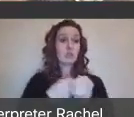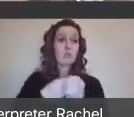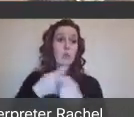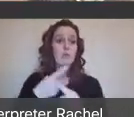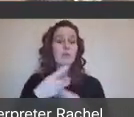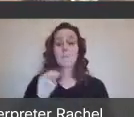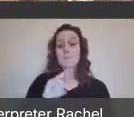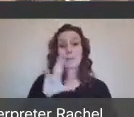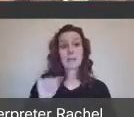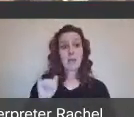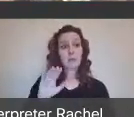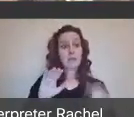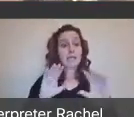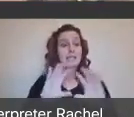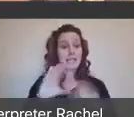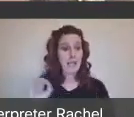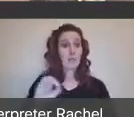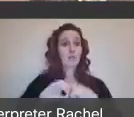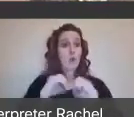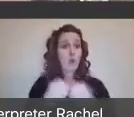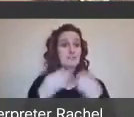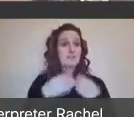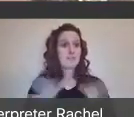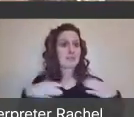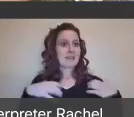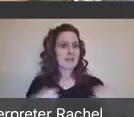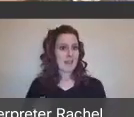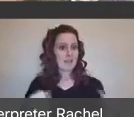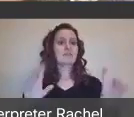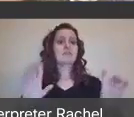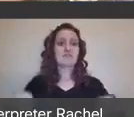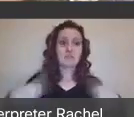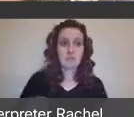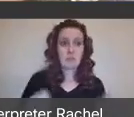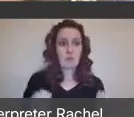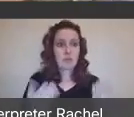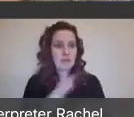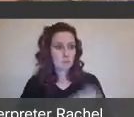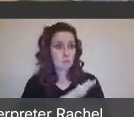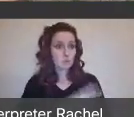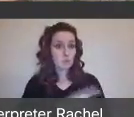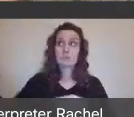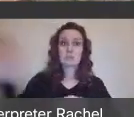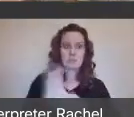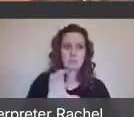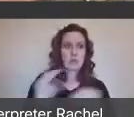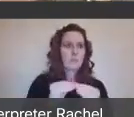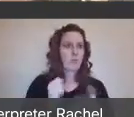Office of Public Health has already been providing to schools. This support includes